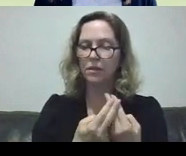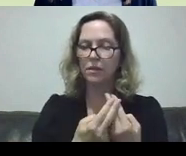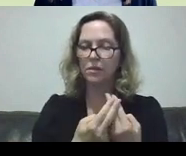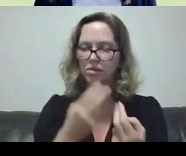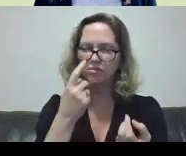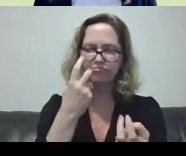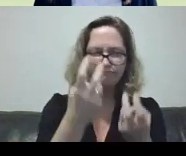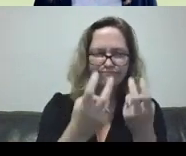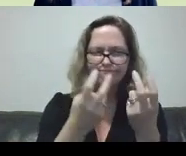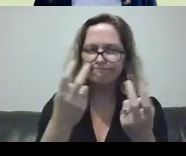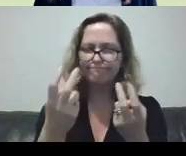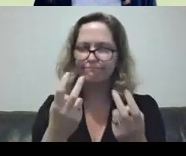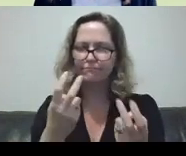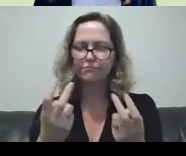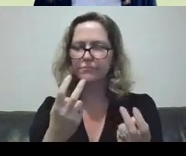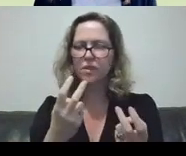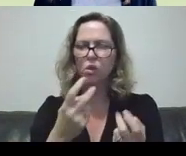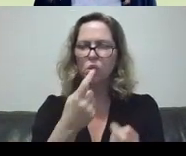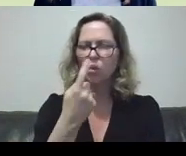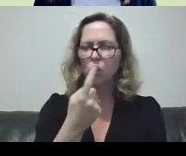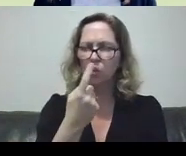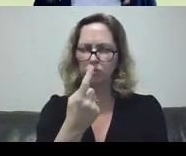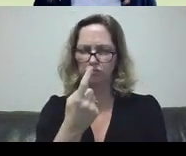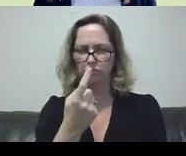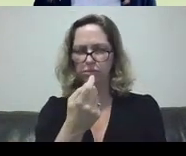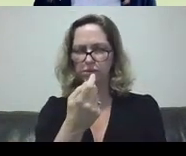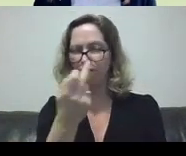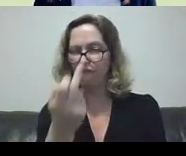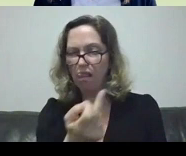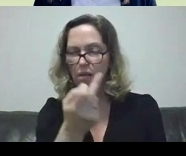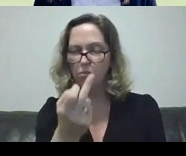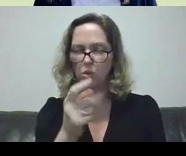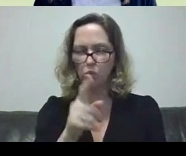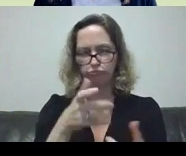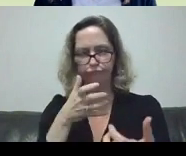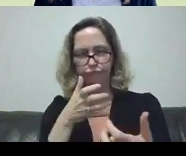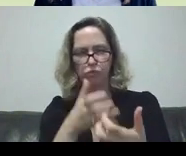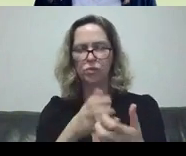available and who suits your family and your family member best so you know